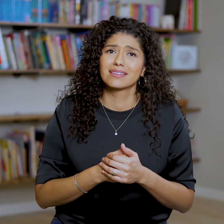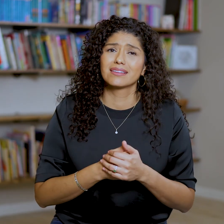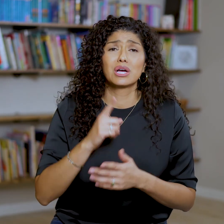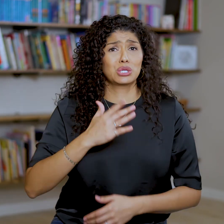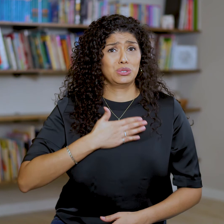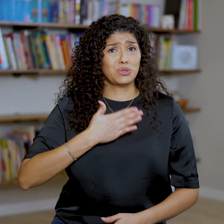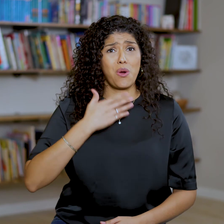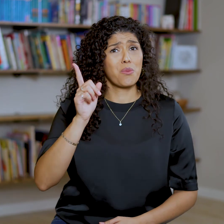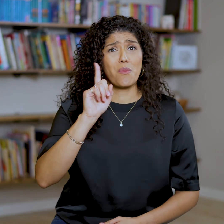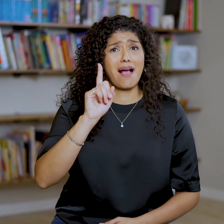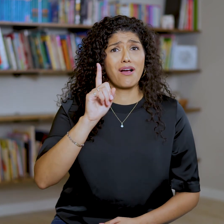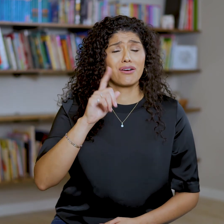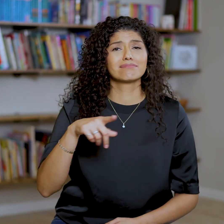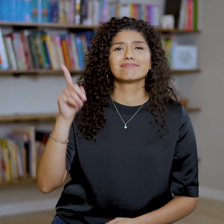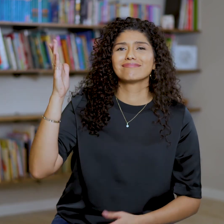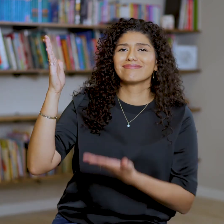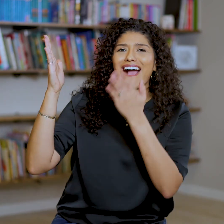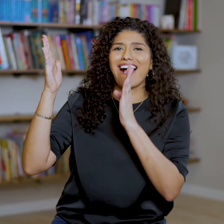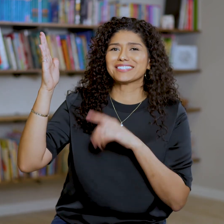He is where the joy is!